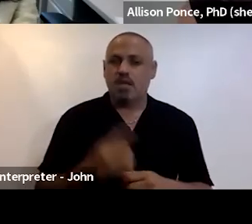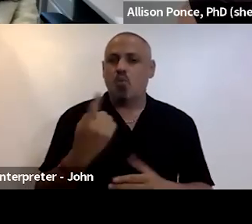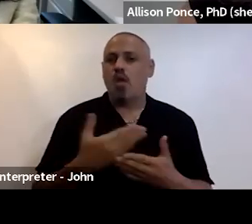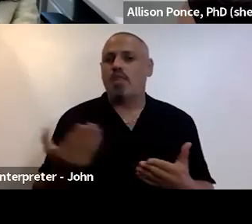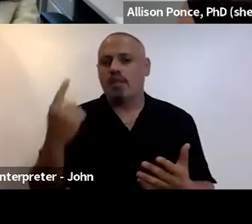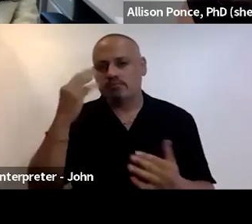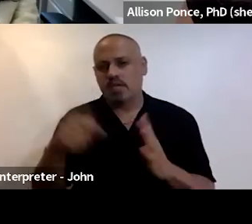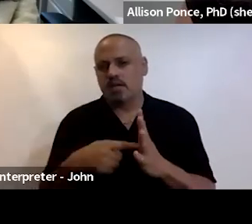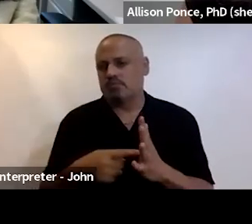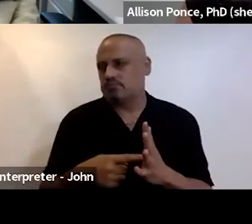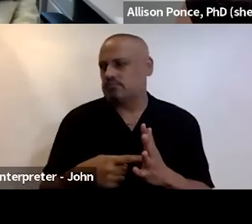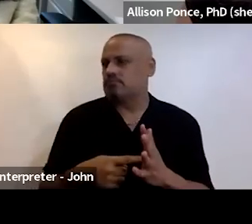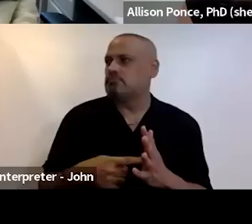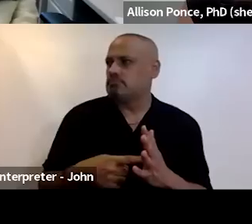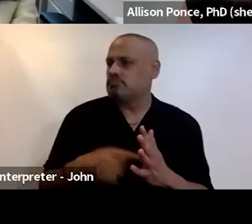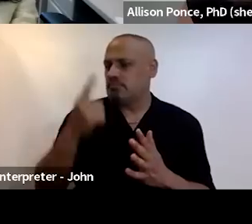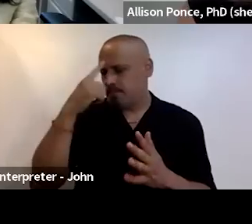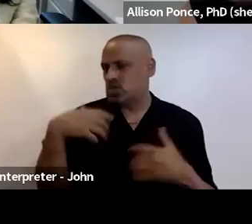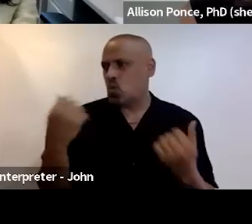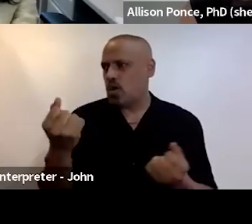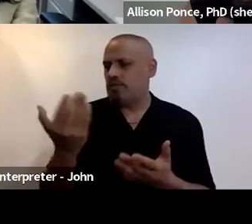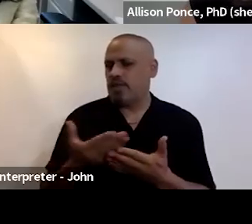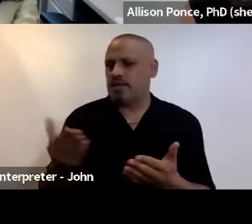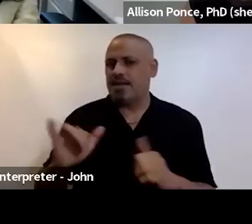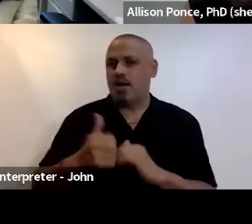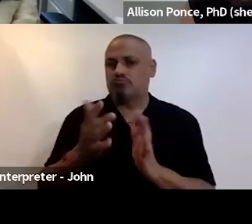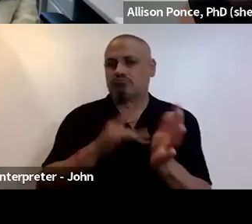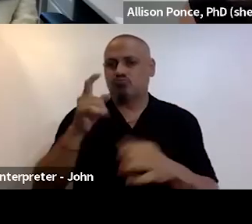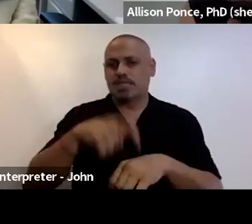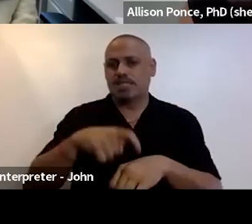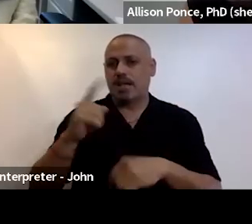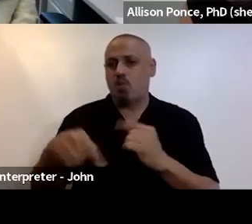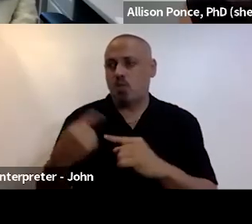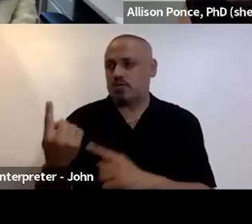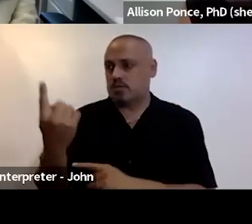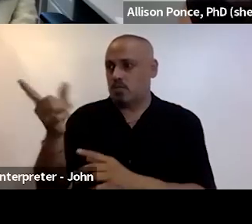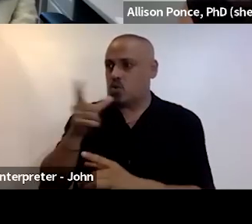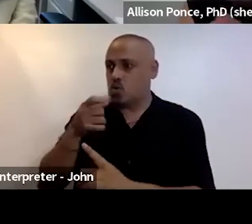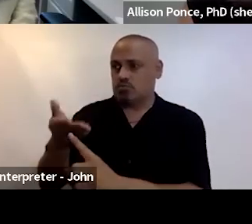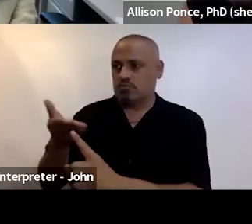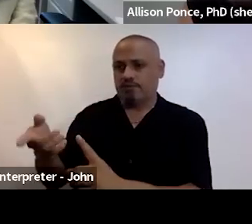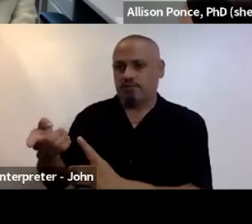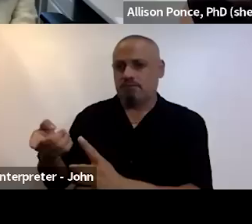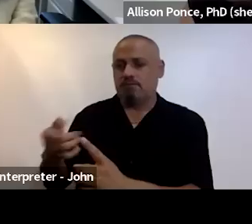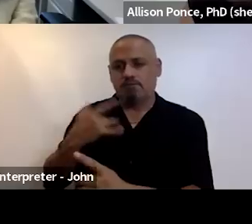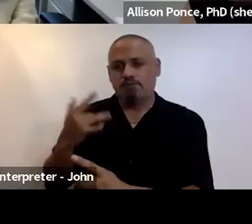from the mental health side of things is how to take advantage of times when somebody is feeling well,